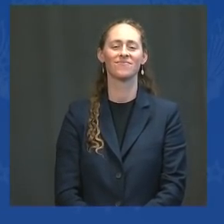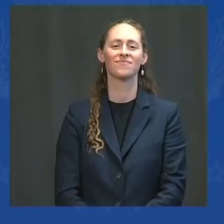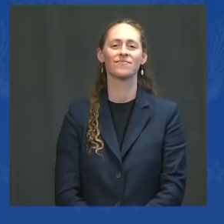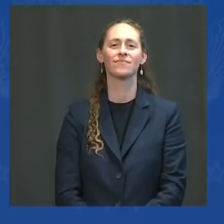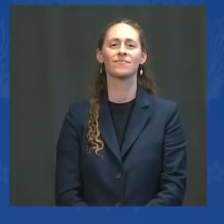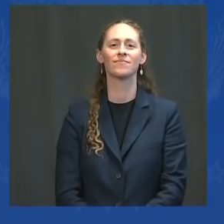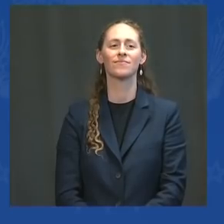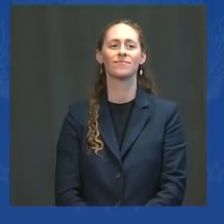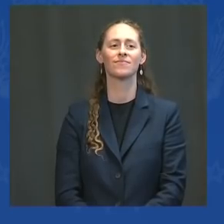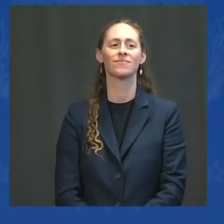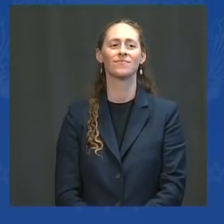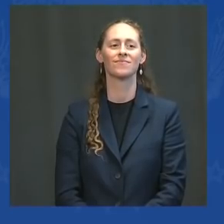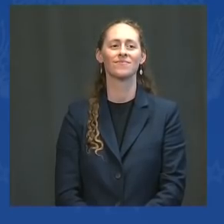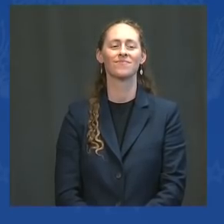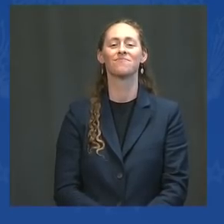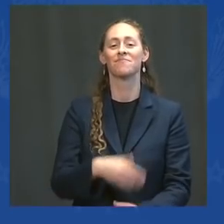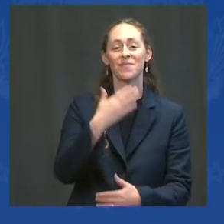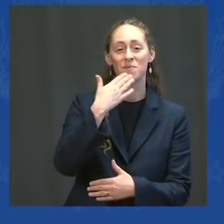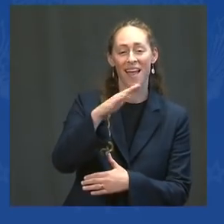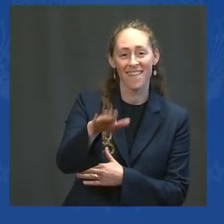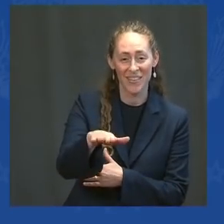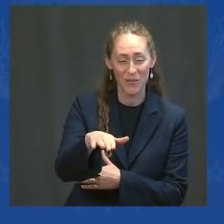Good afternoon, everyone. It is an honor to be with you.